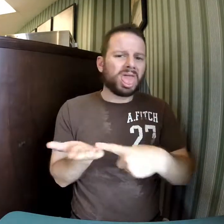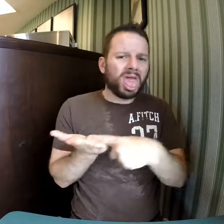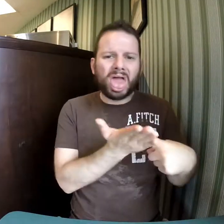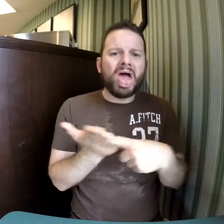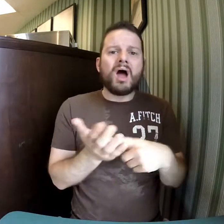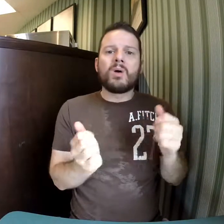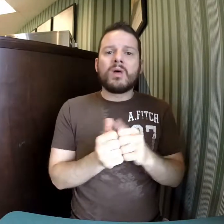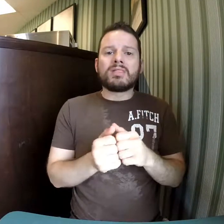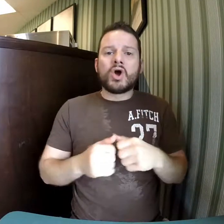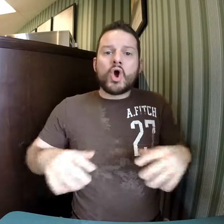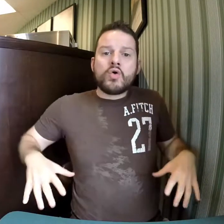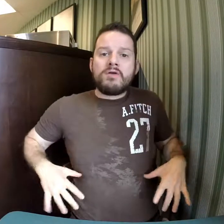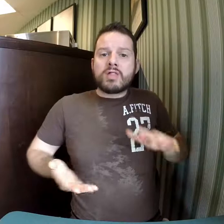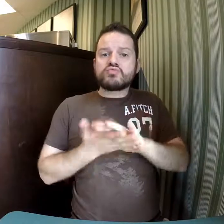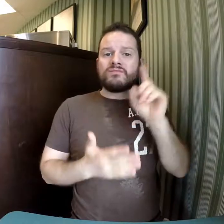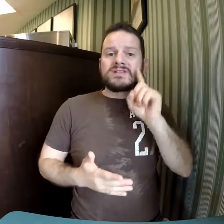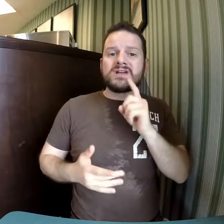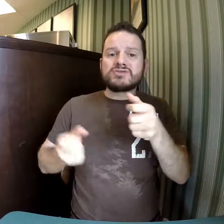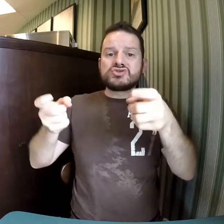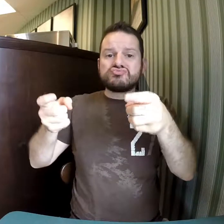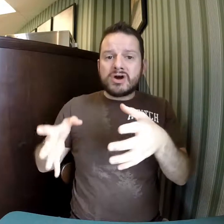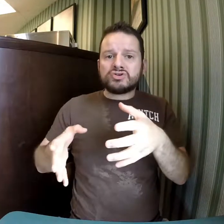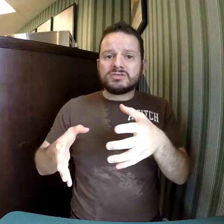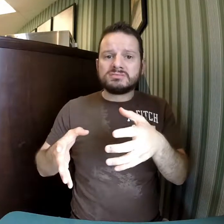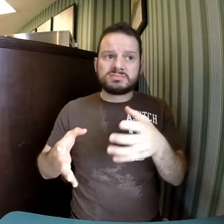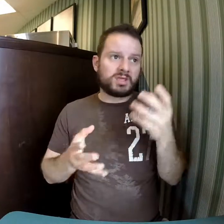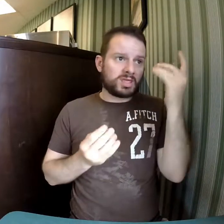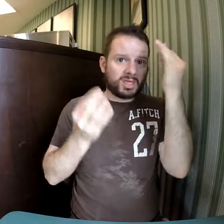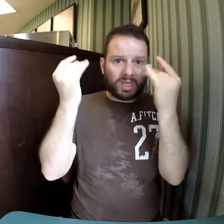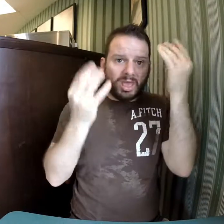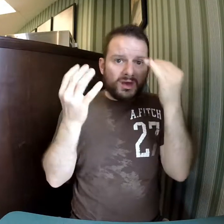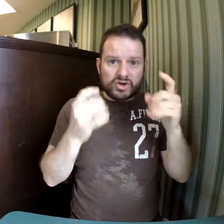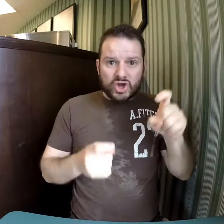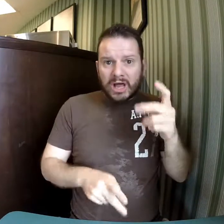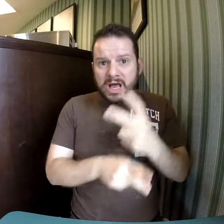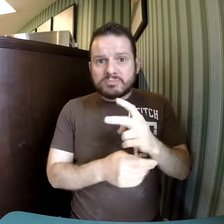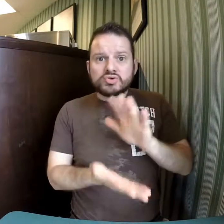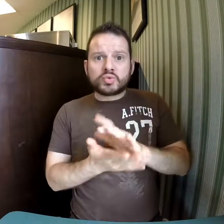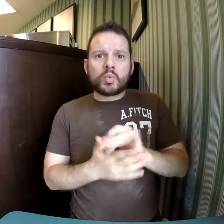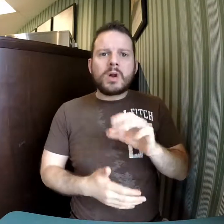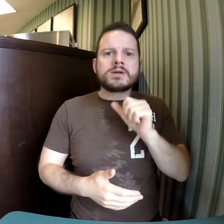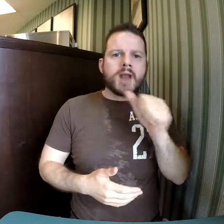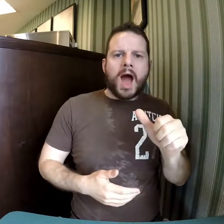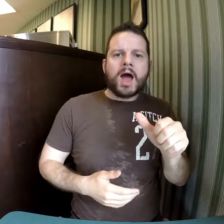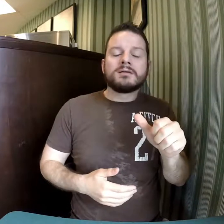with Newfoundland School for the Deaf director whether they should keep this school for not.